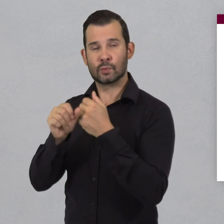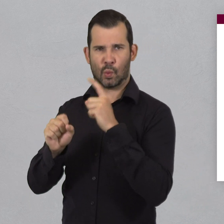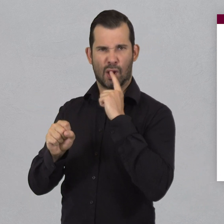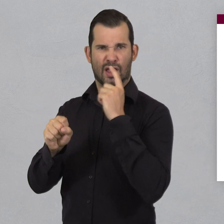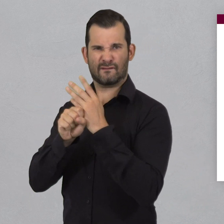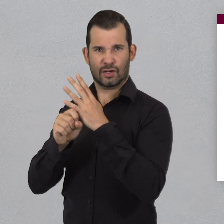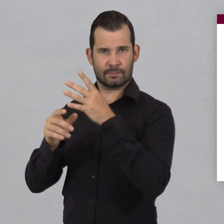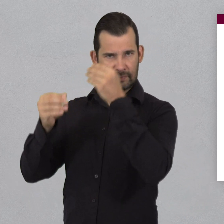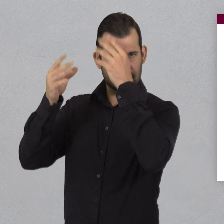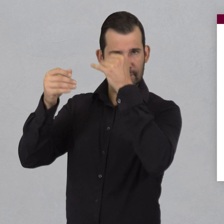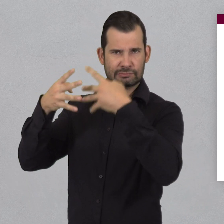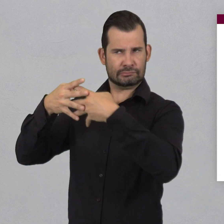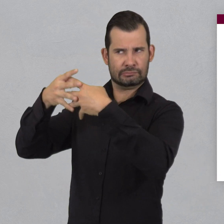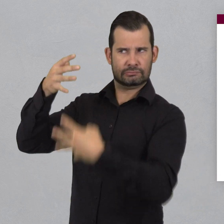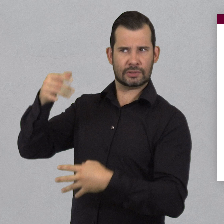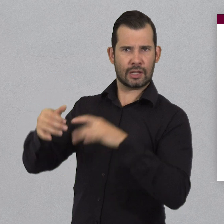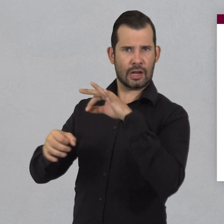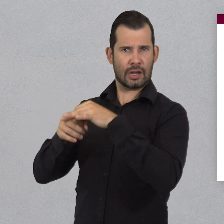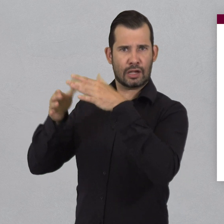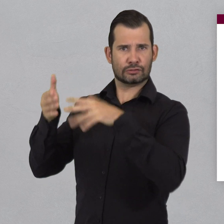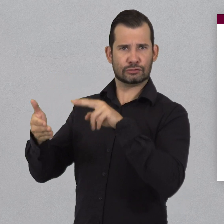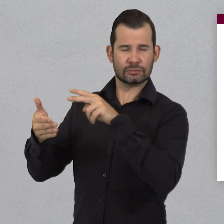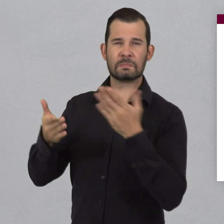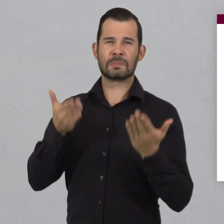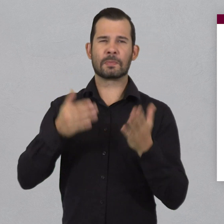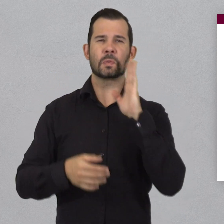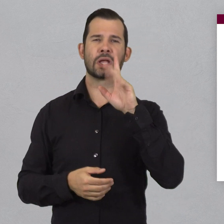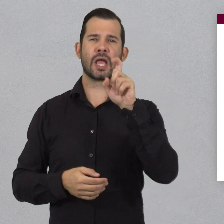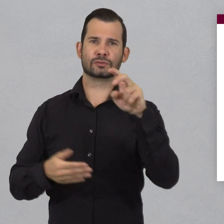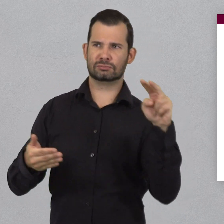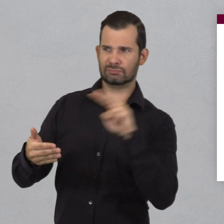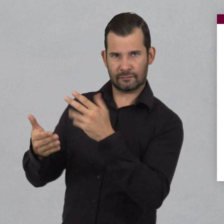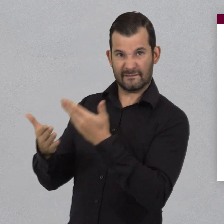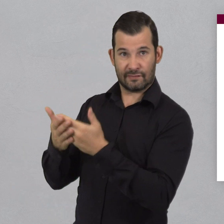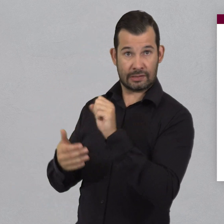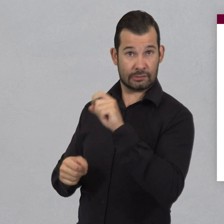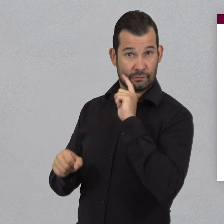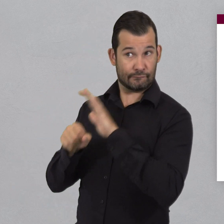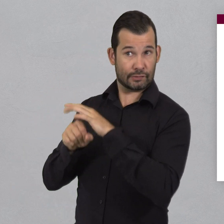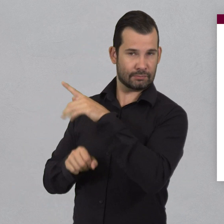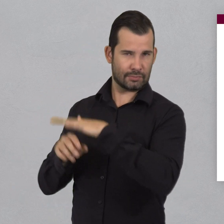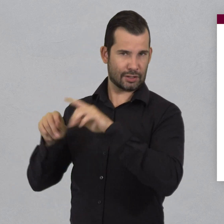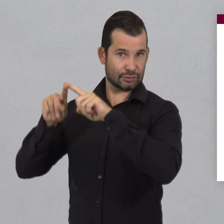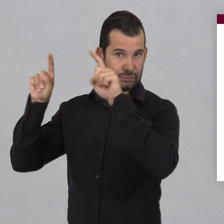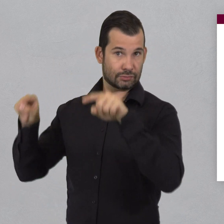update or confirm your information on the list of electors. They may ask you to verify